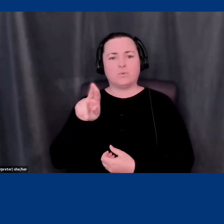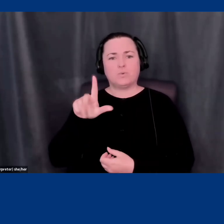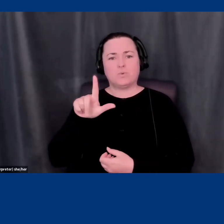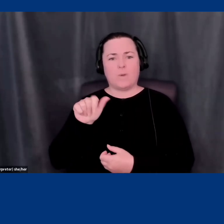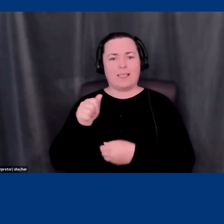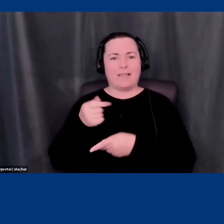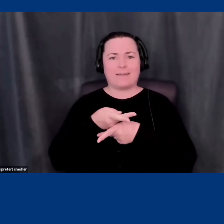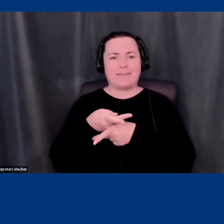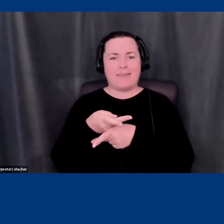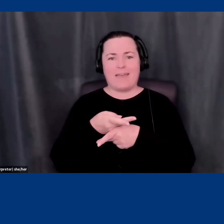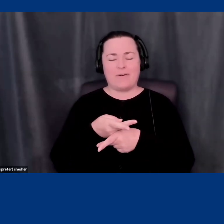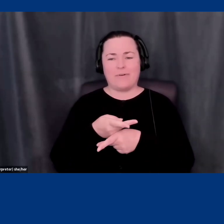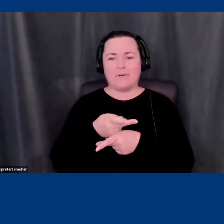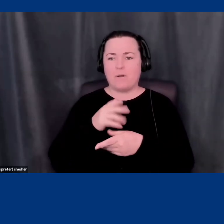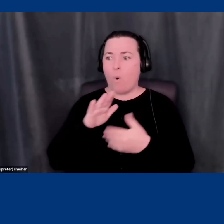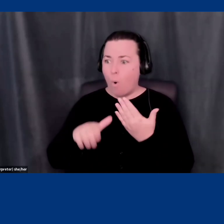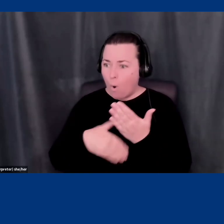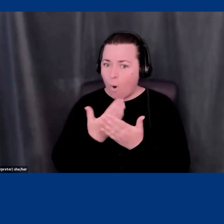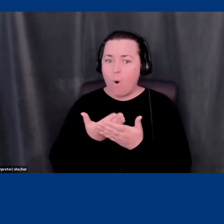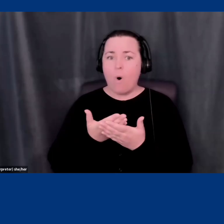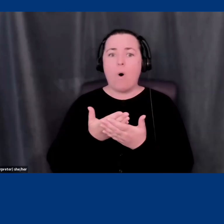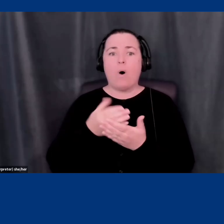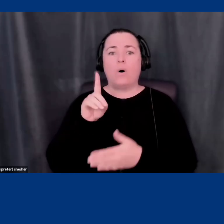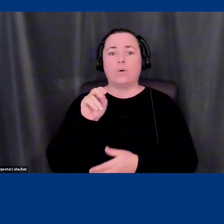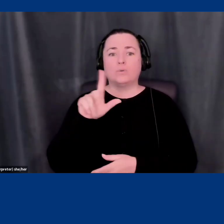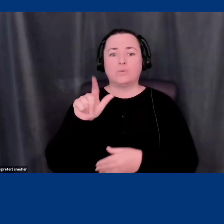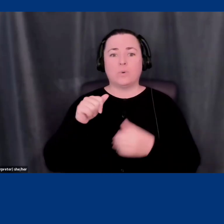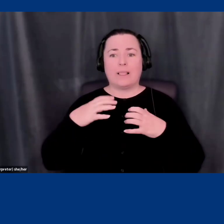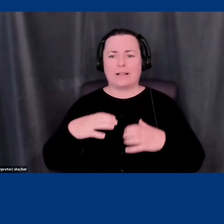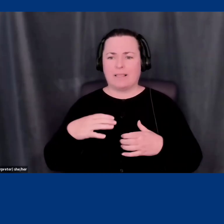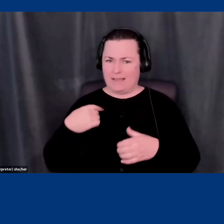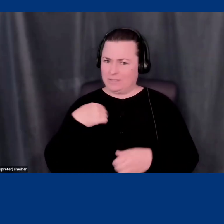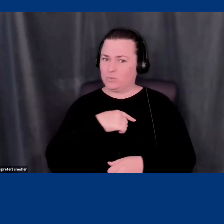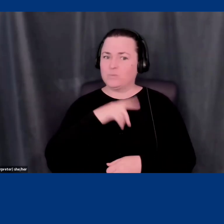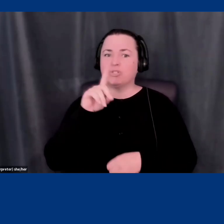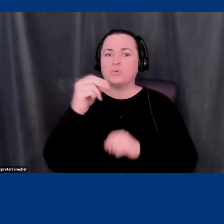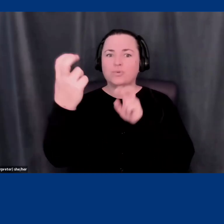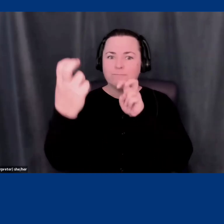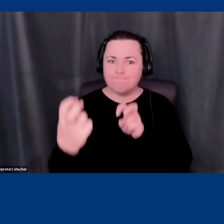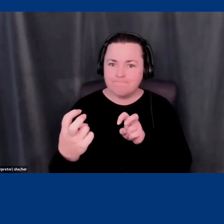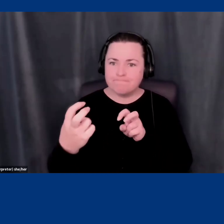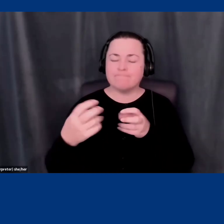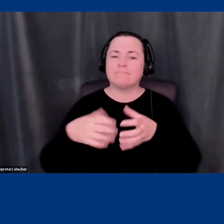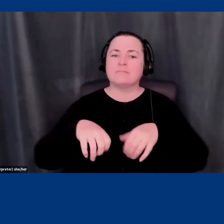with all doula clients, we sit down and spend a ton of time around birth planning, like Taylor was